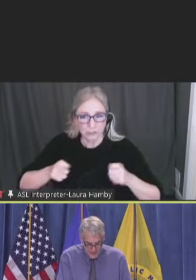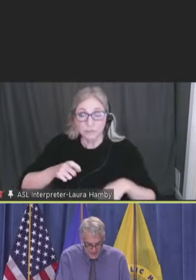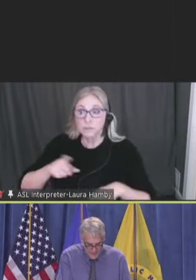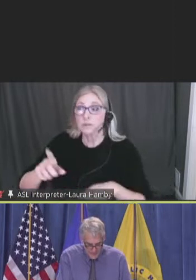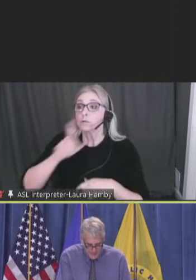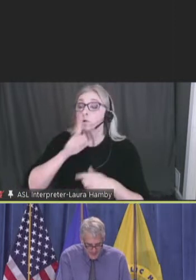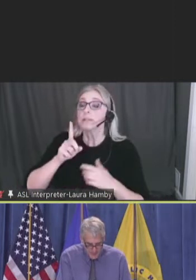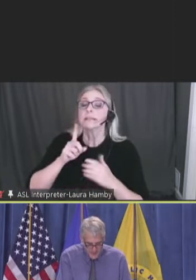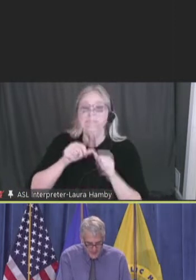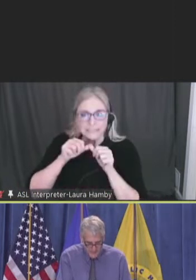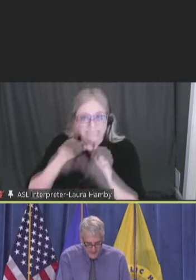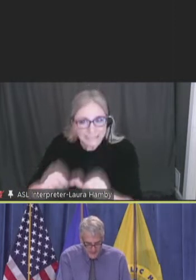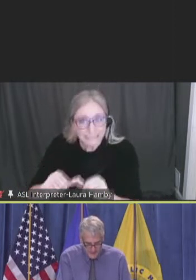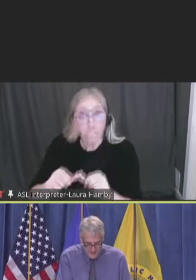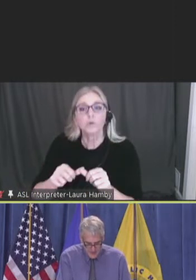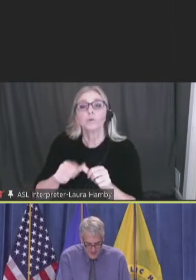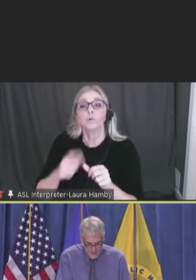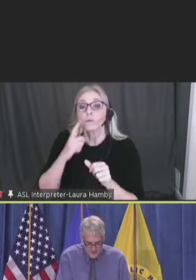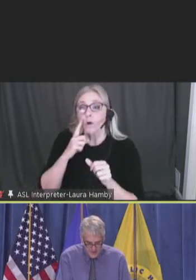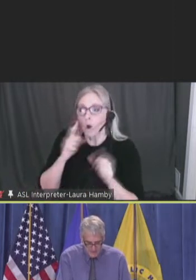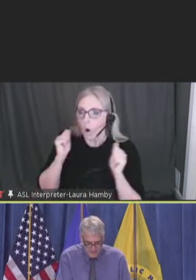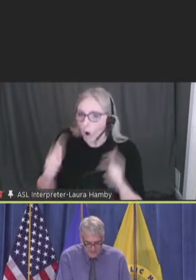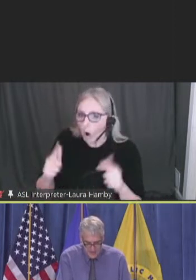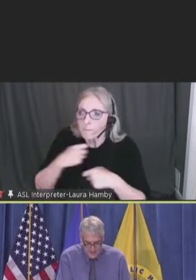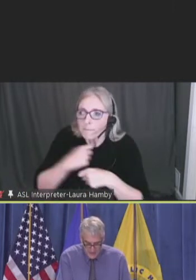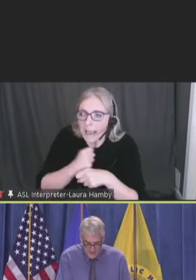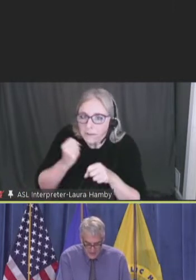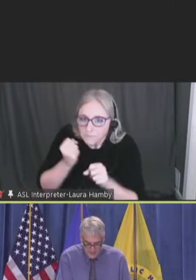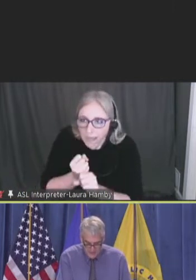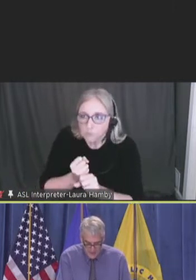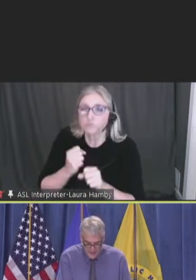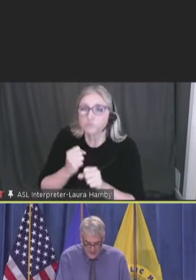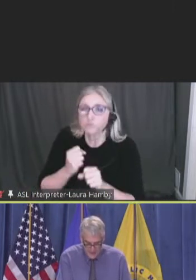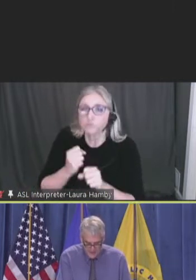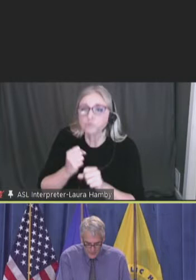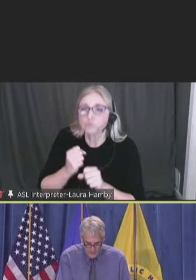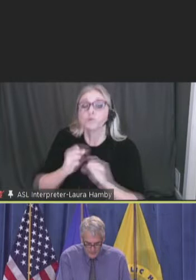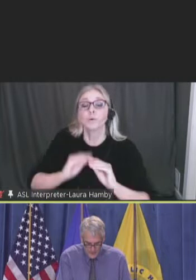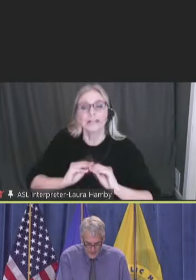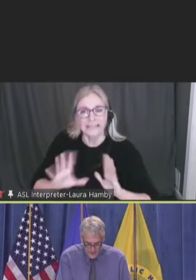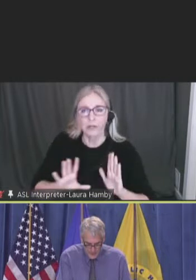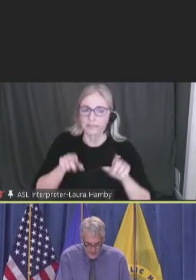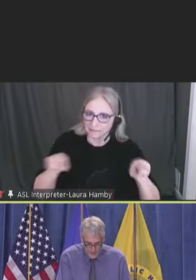efforts by all manufacturers to clearly distinguish different vaccines and formulations through